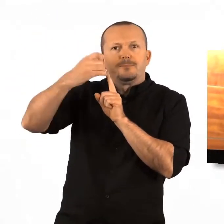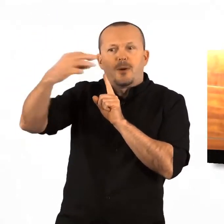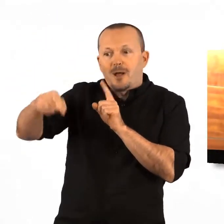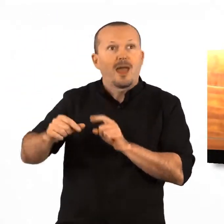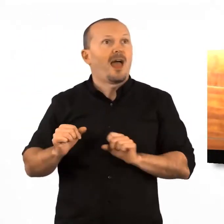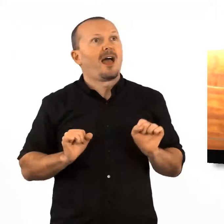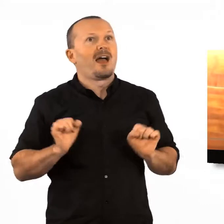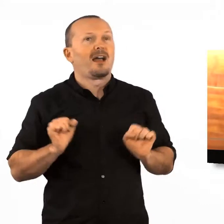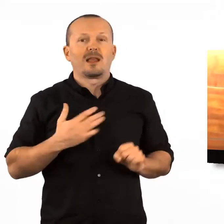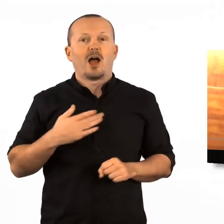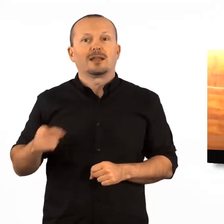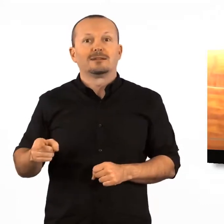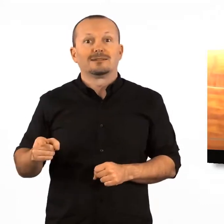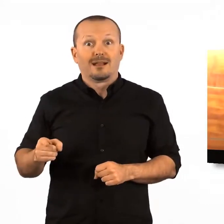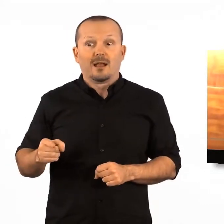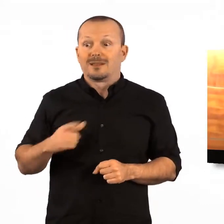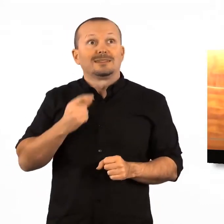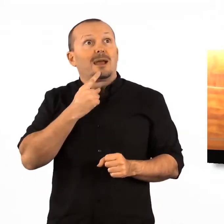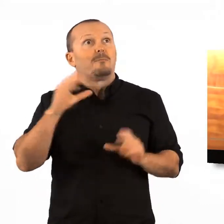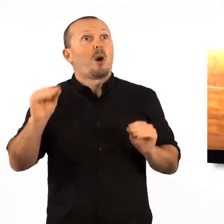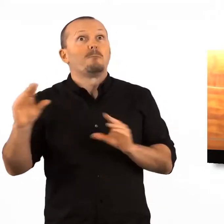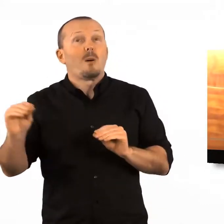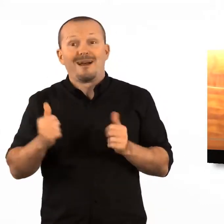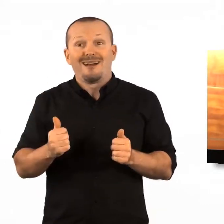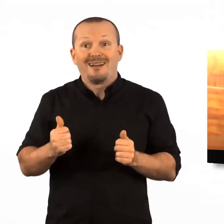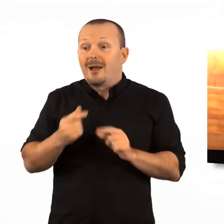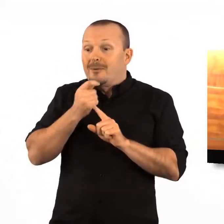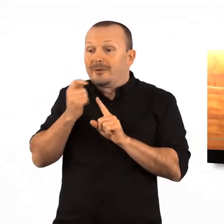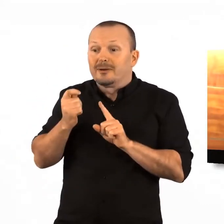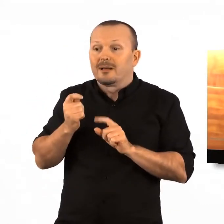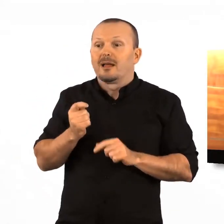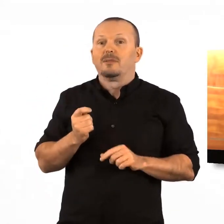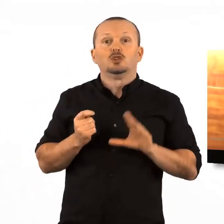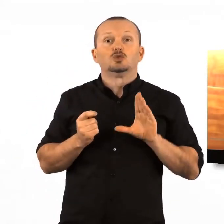saying pop its all great then you stop and you wait for them to somehow indicate that